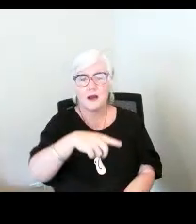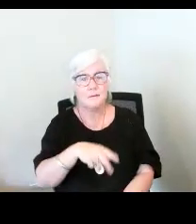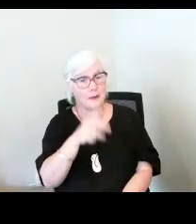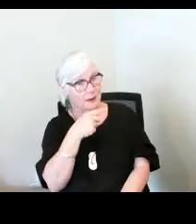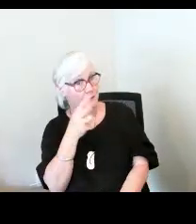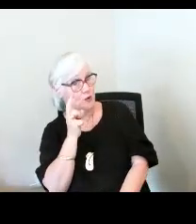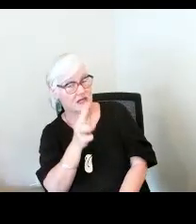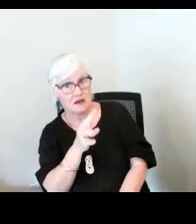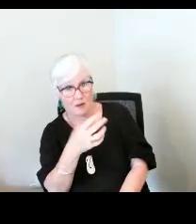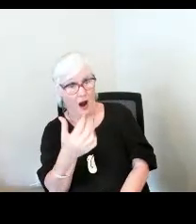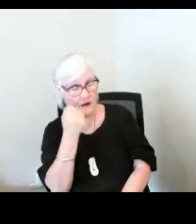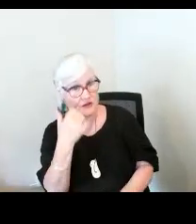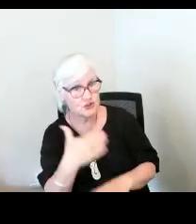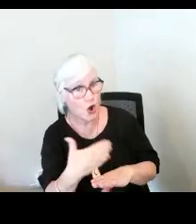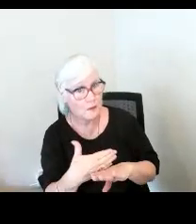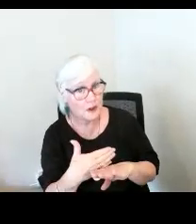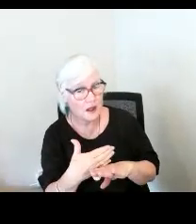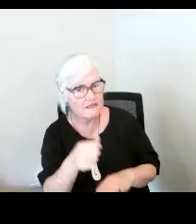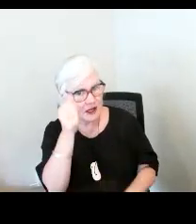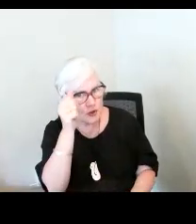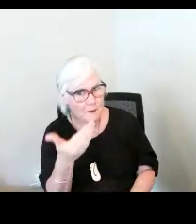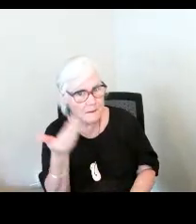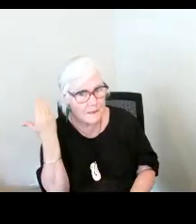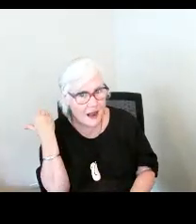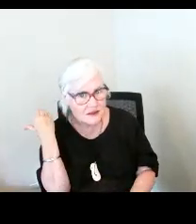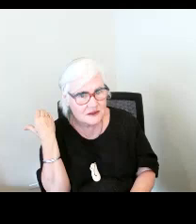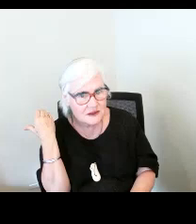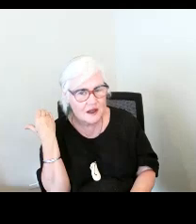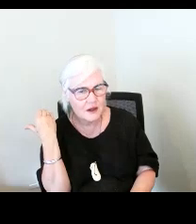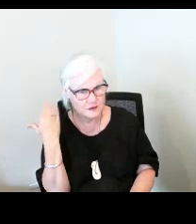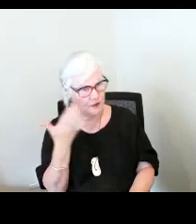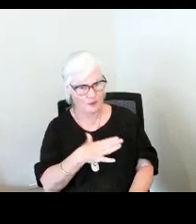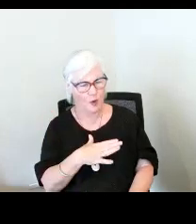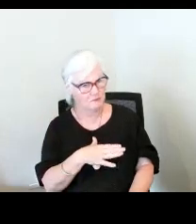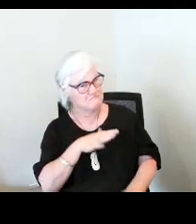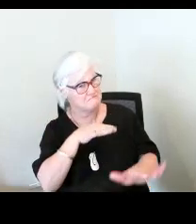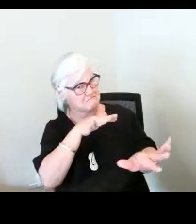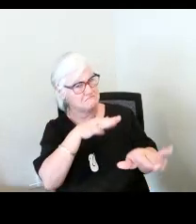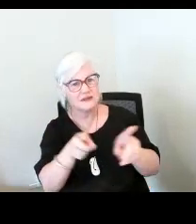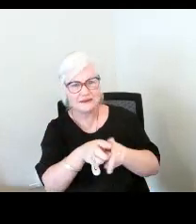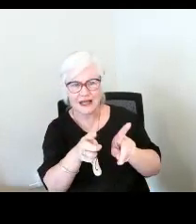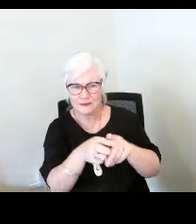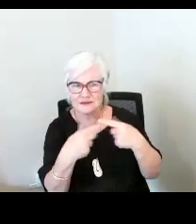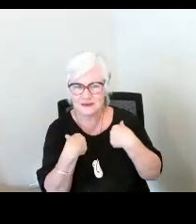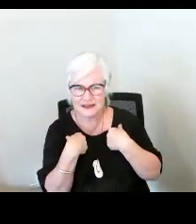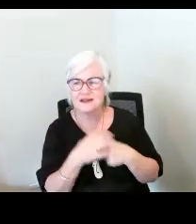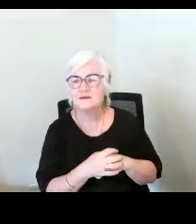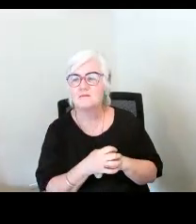have come from in the past and people really want to do that also. People really want friendships